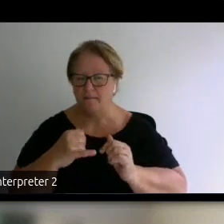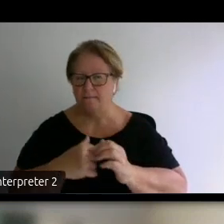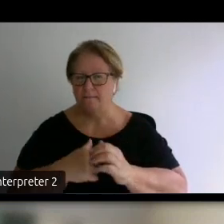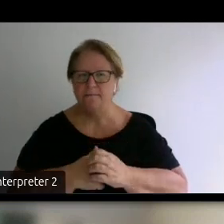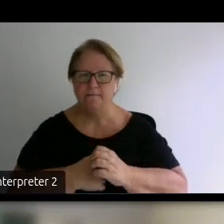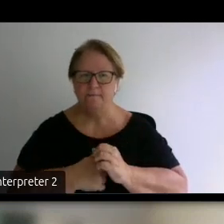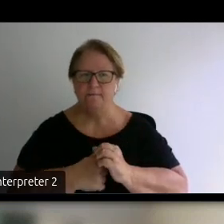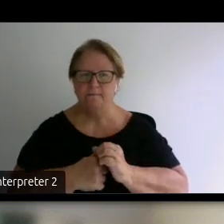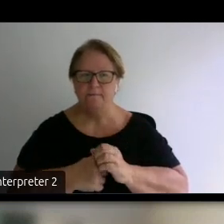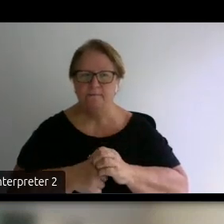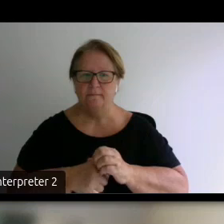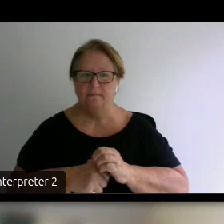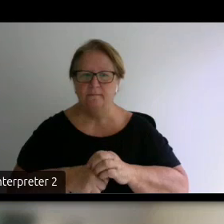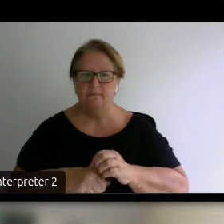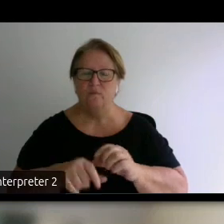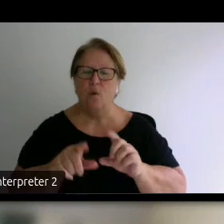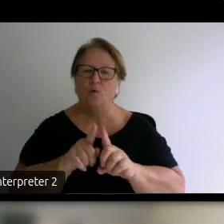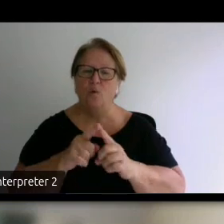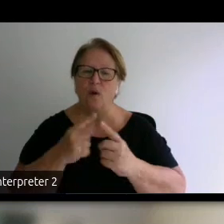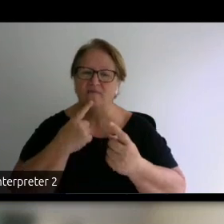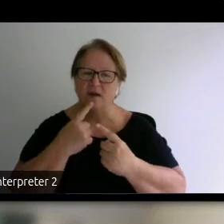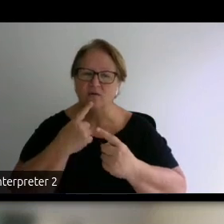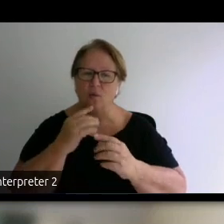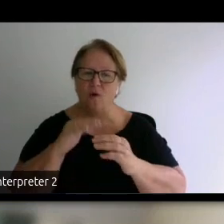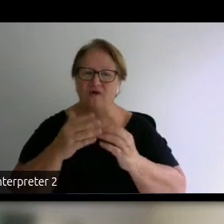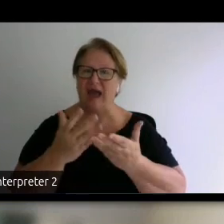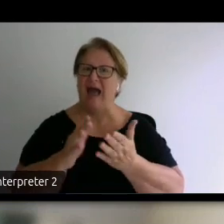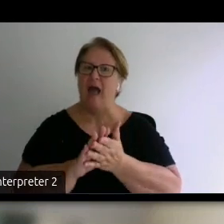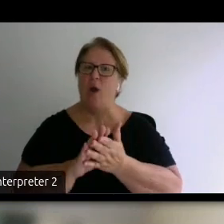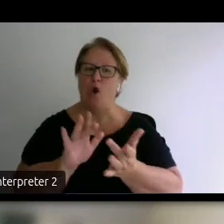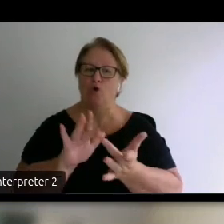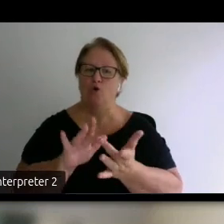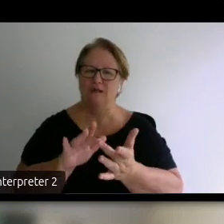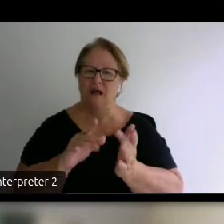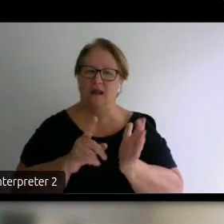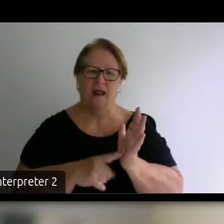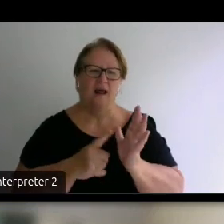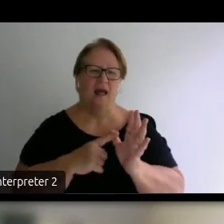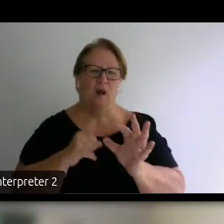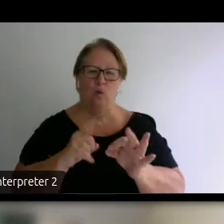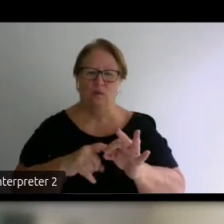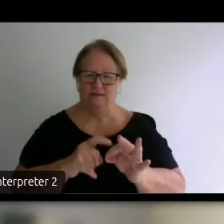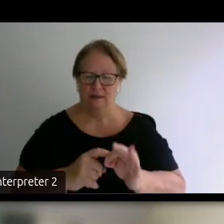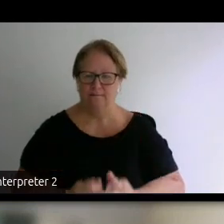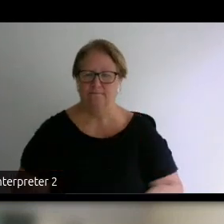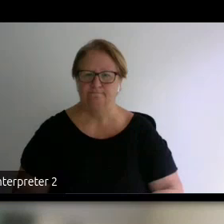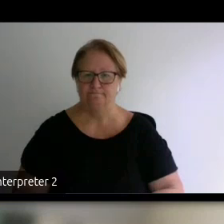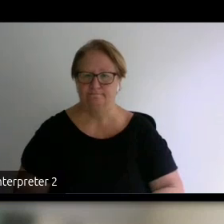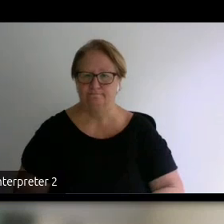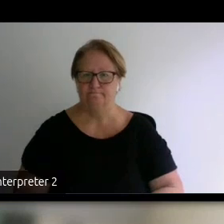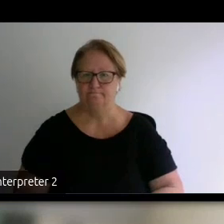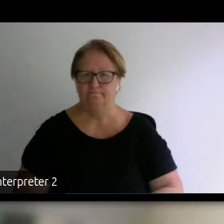there's also information about how to contact Legal Aid Queensland to access our services.